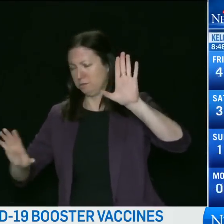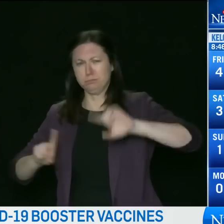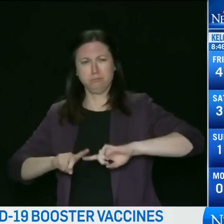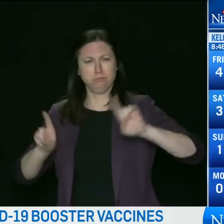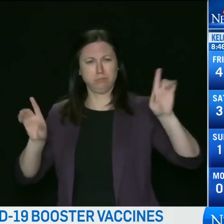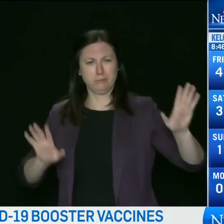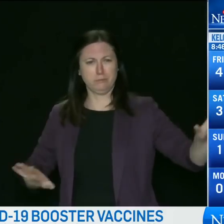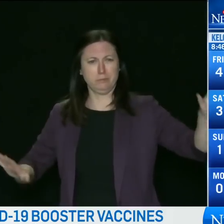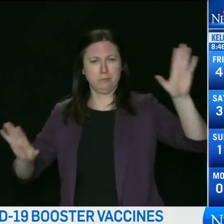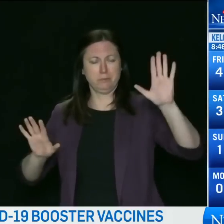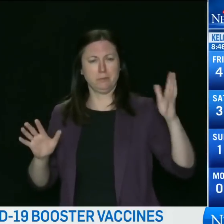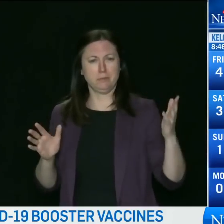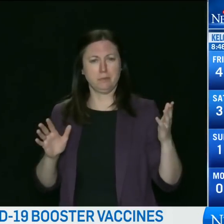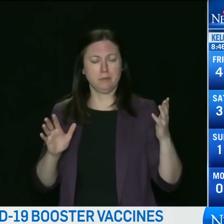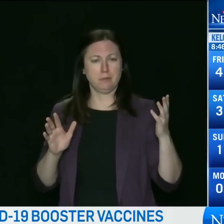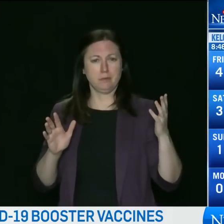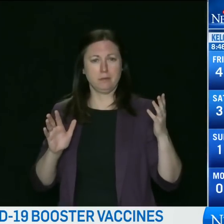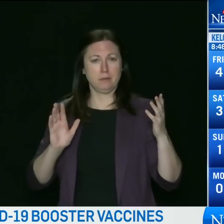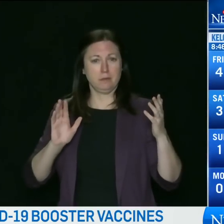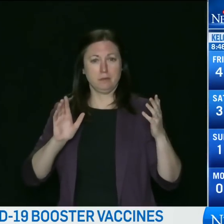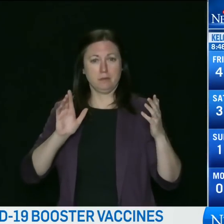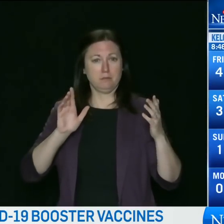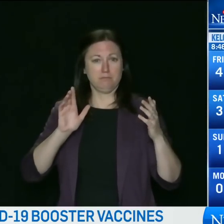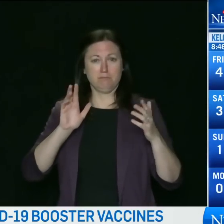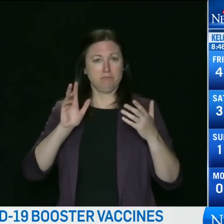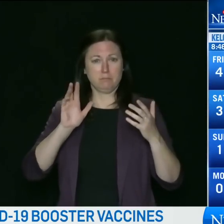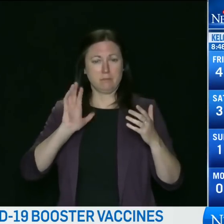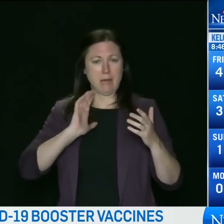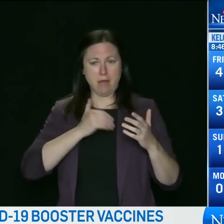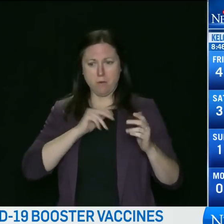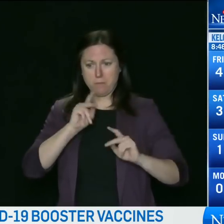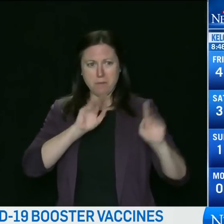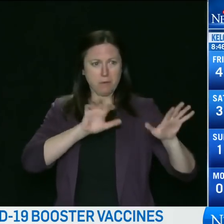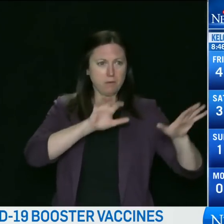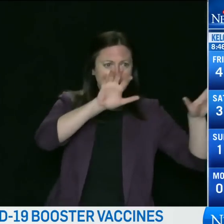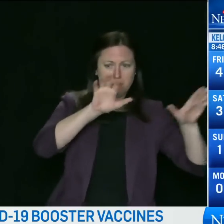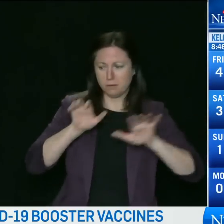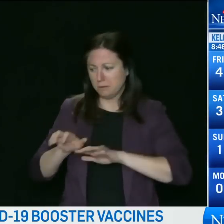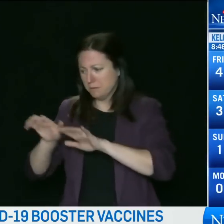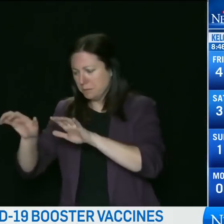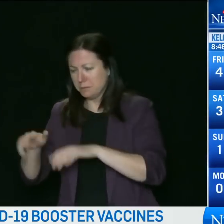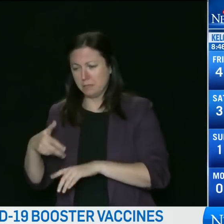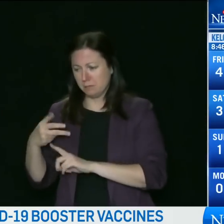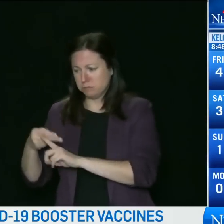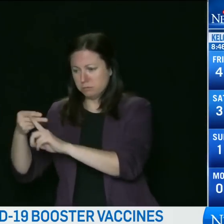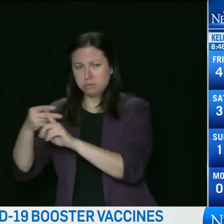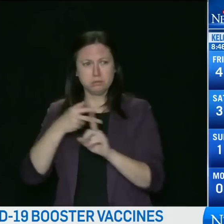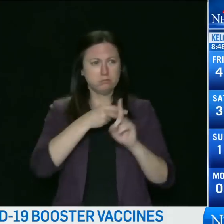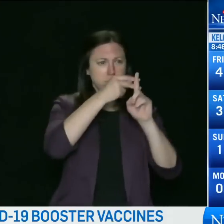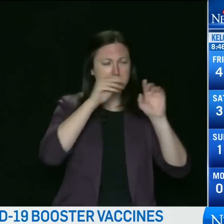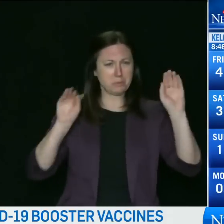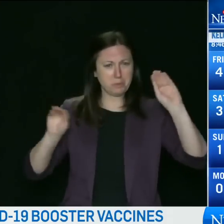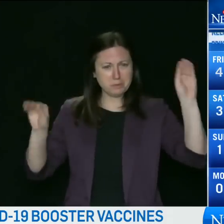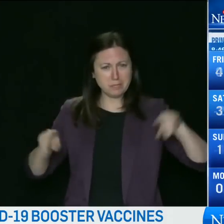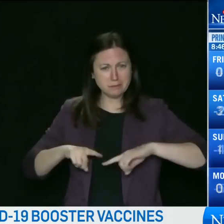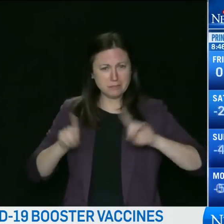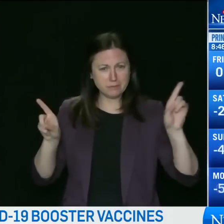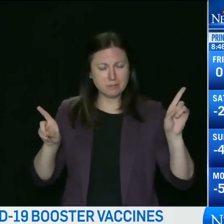THERE'S SO MANY DIFFERENCES BETWEEN THE TWO REGIONS.